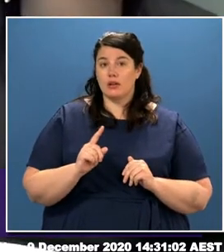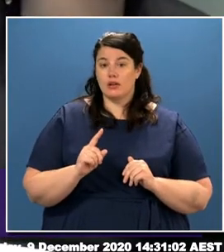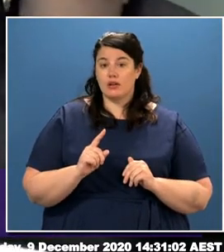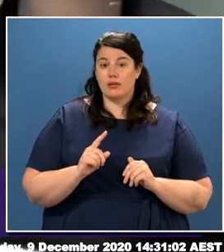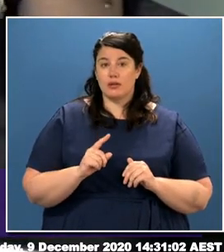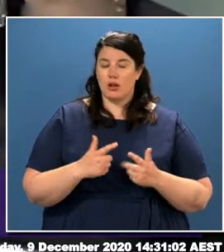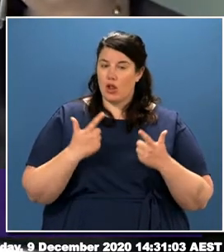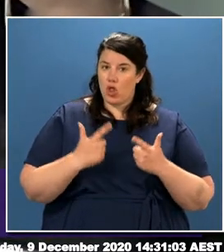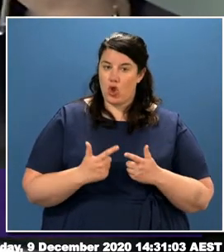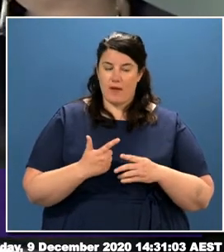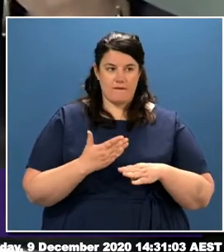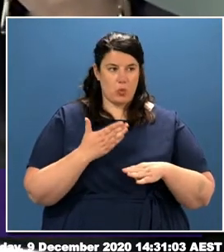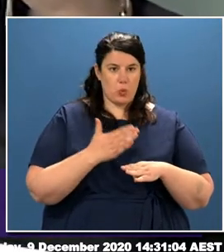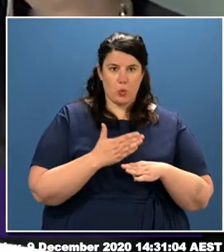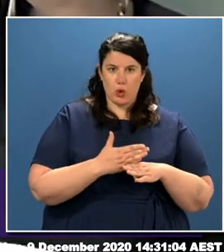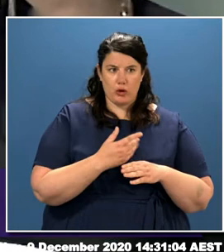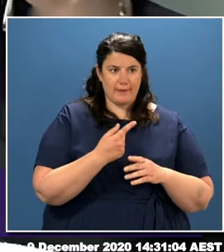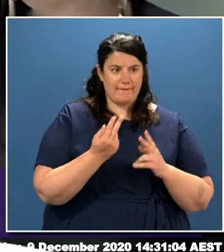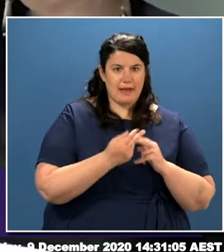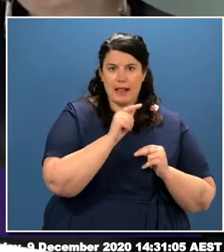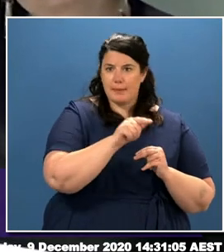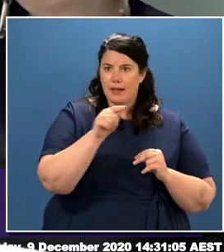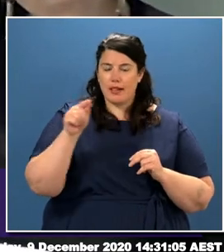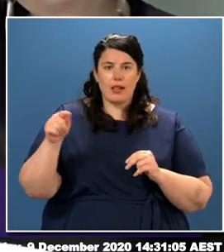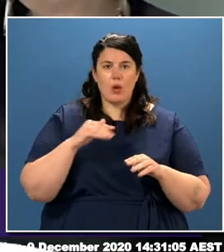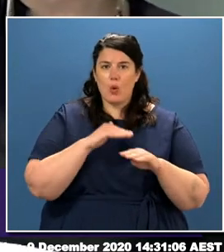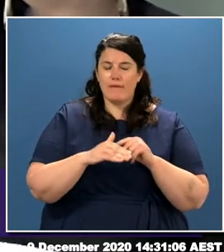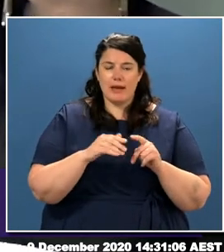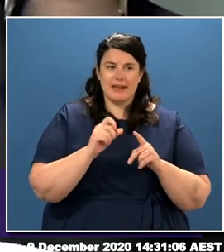there's a lot of work out there around disability inclusion, particularly in